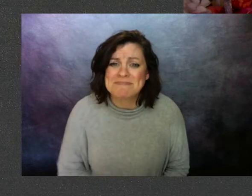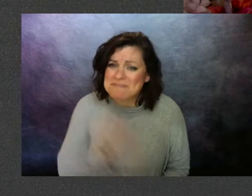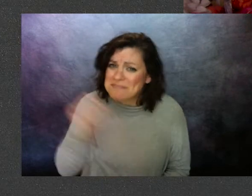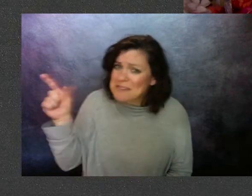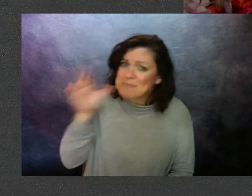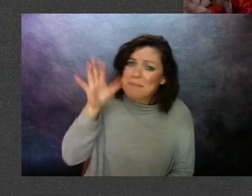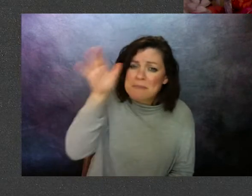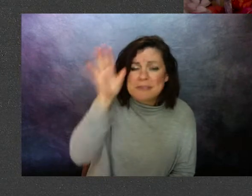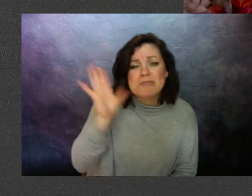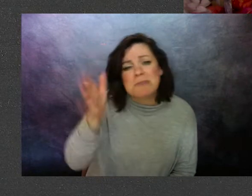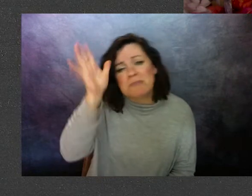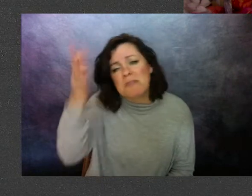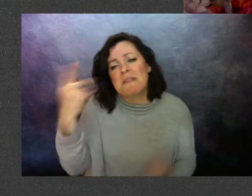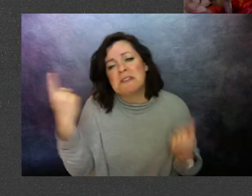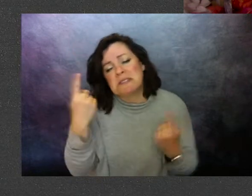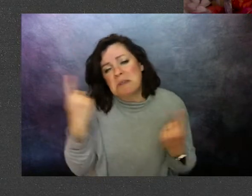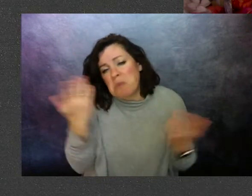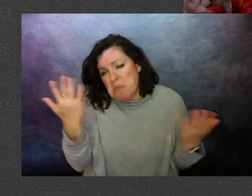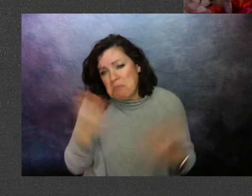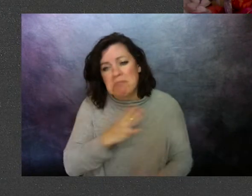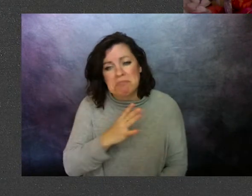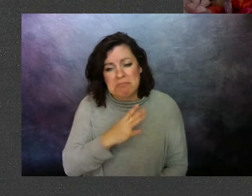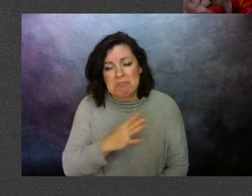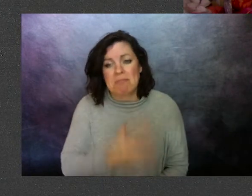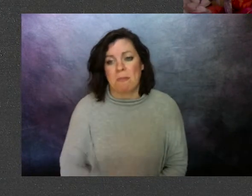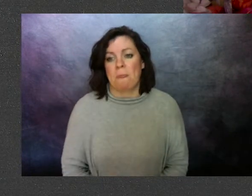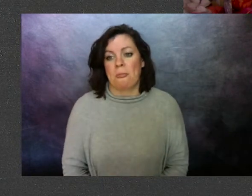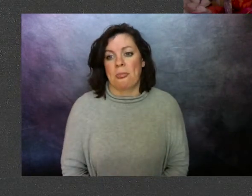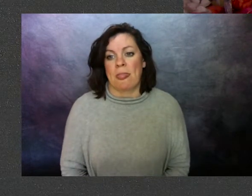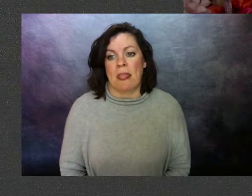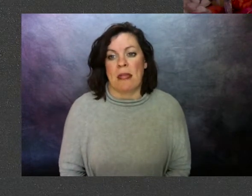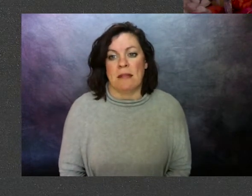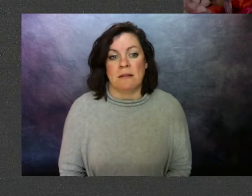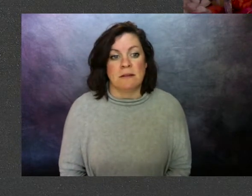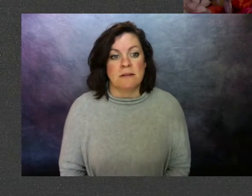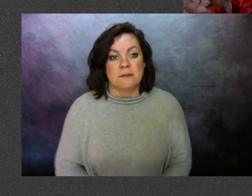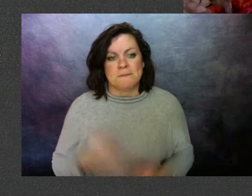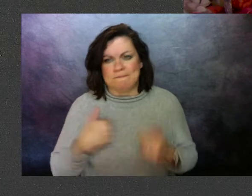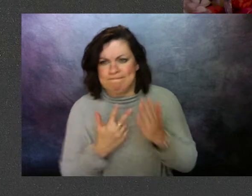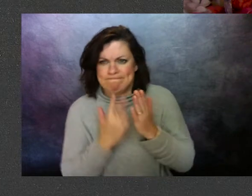And my hand doesn't want to seem to cut out. But you're going to cut it out.